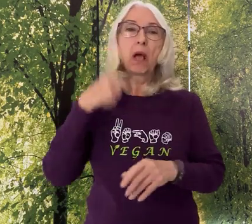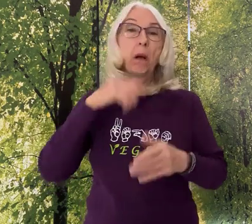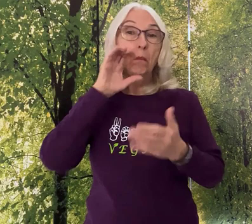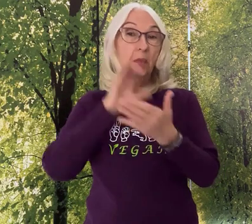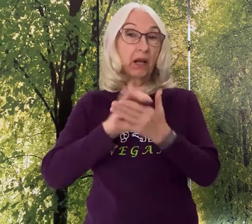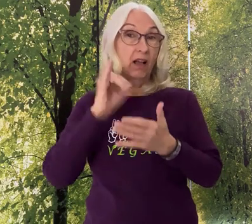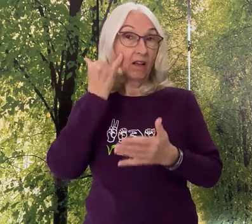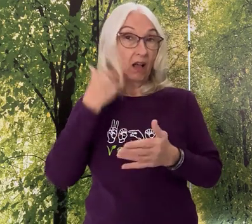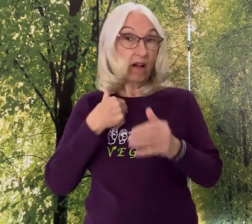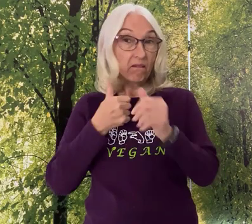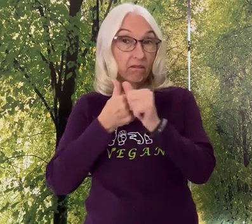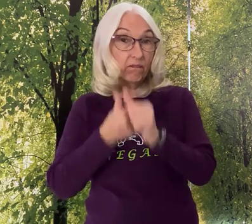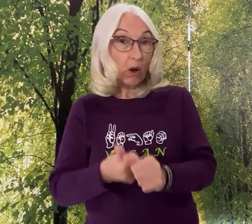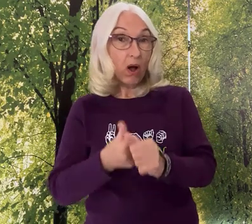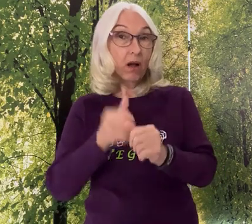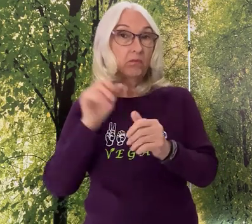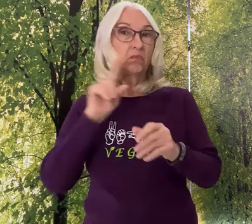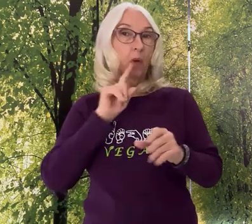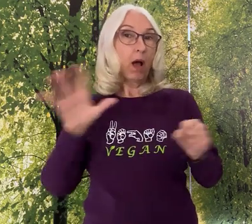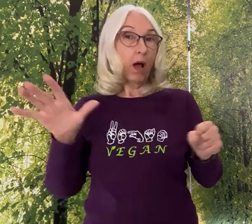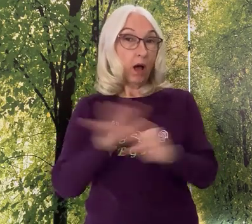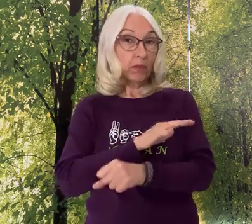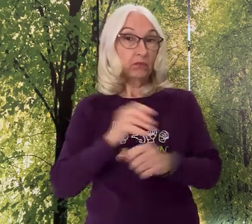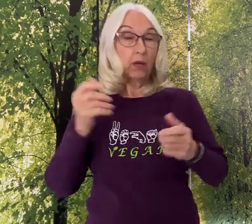I believed that if I followed it completely,